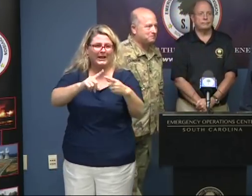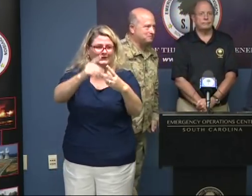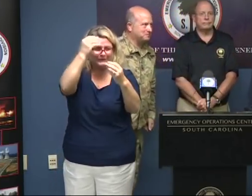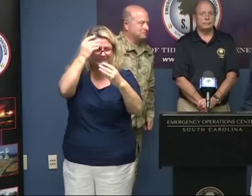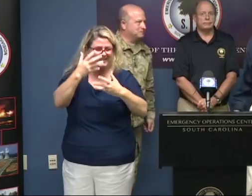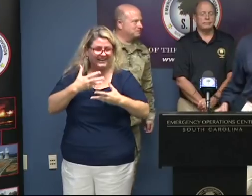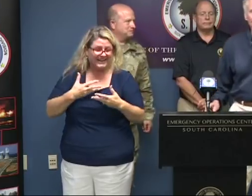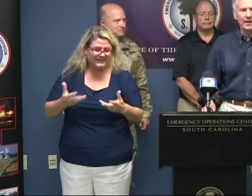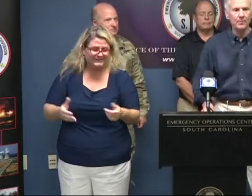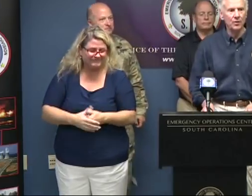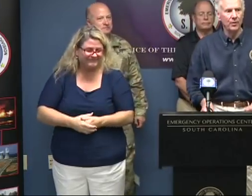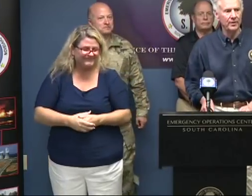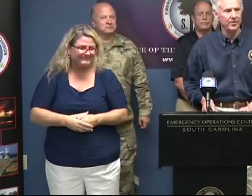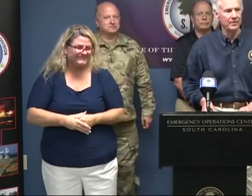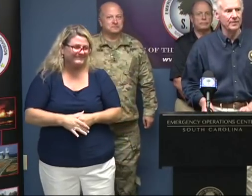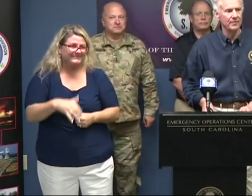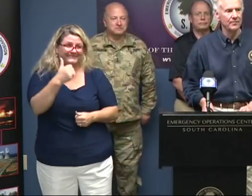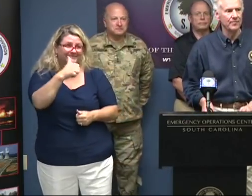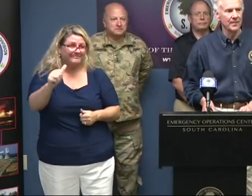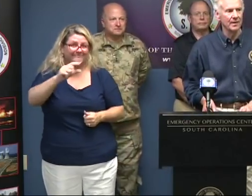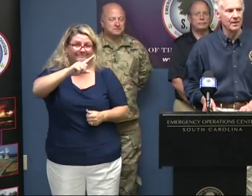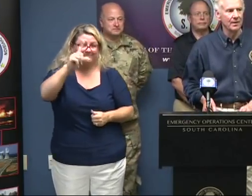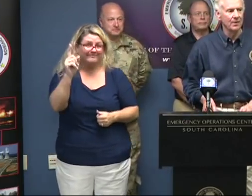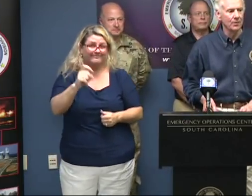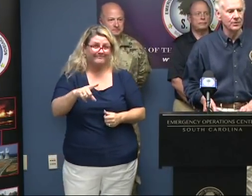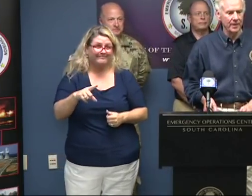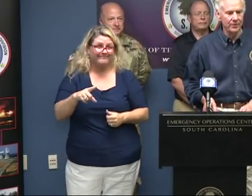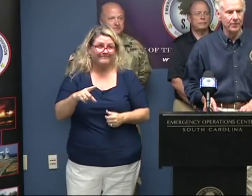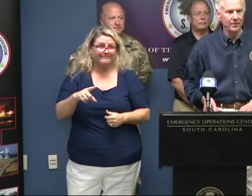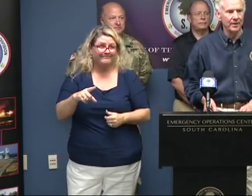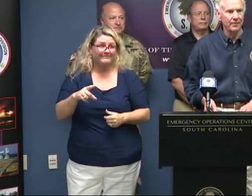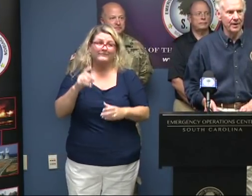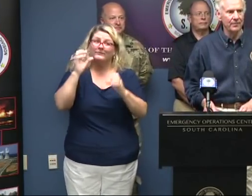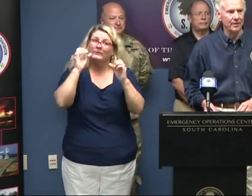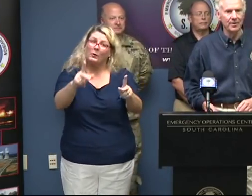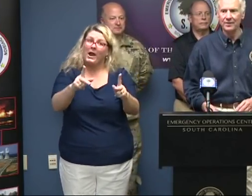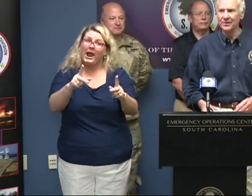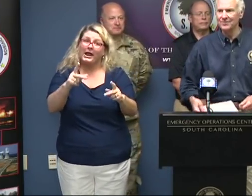Excellent, any more questions? Stay tuned and thank you very much.